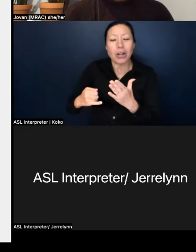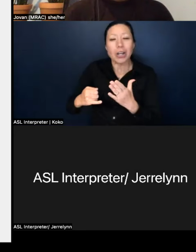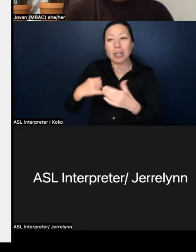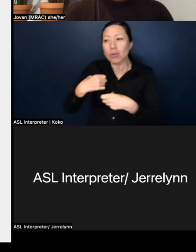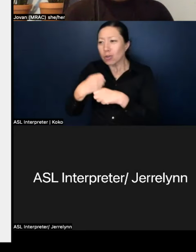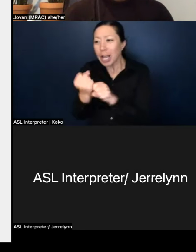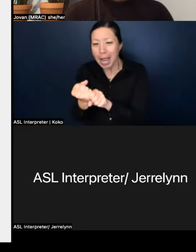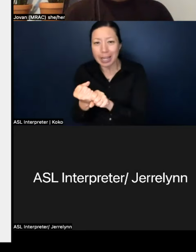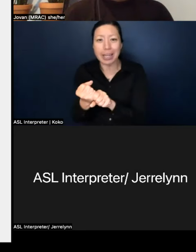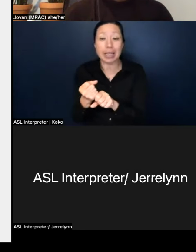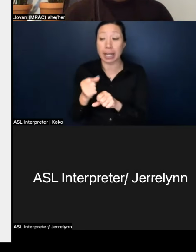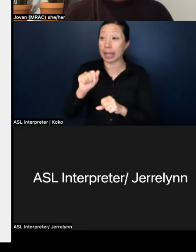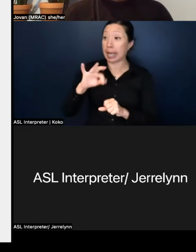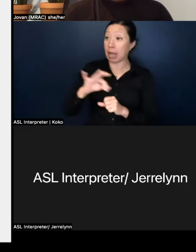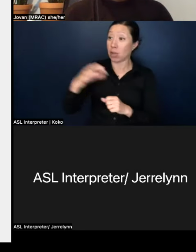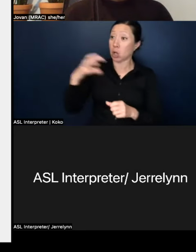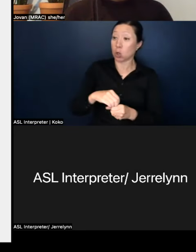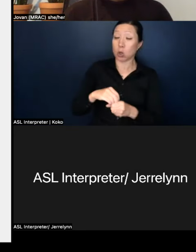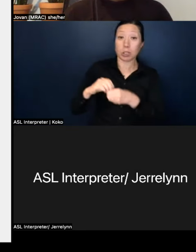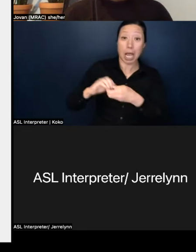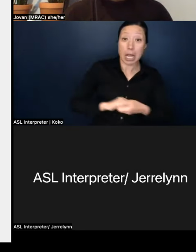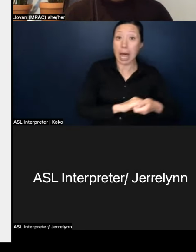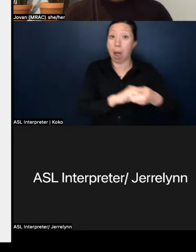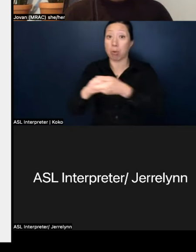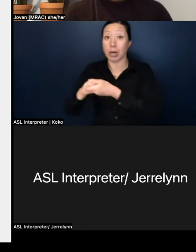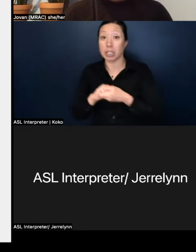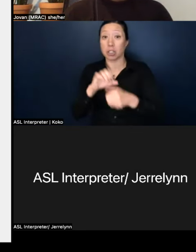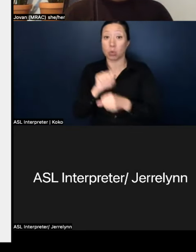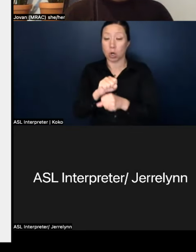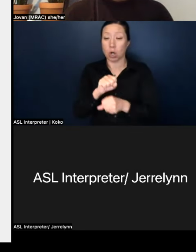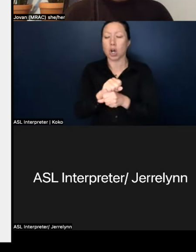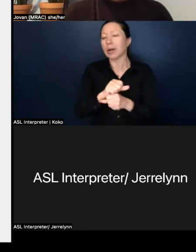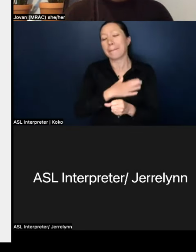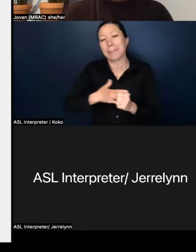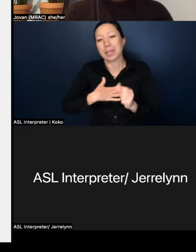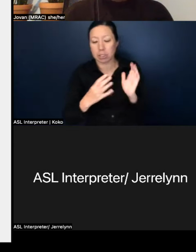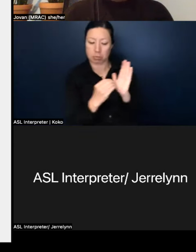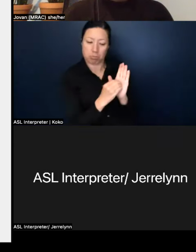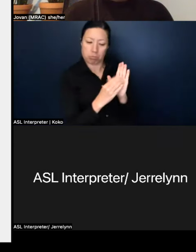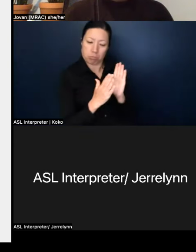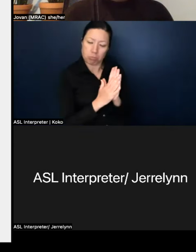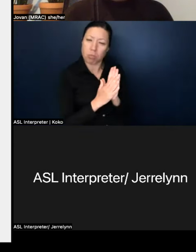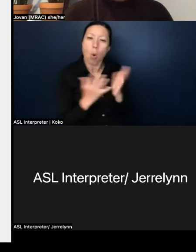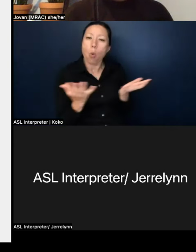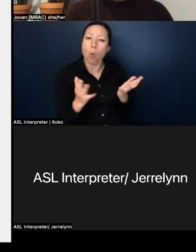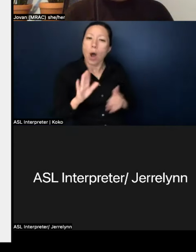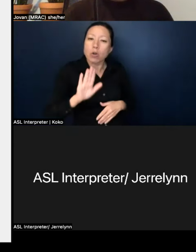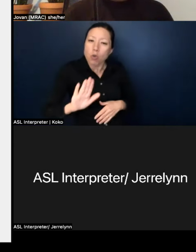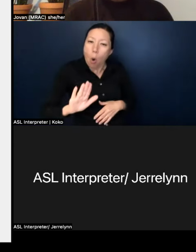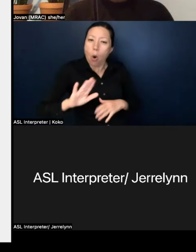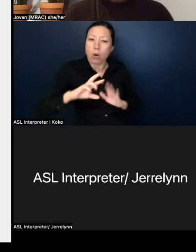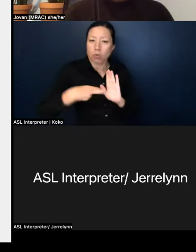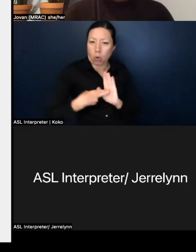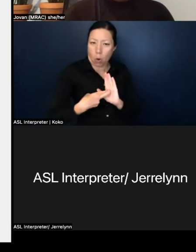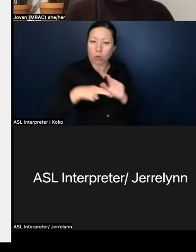is a product of a collaboration, then please just make a note of what your role was in the creative decision making process.